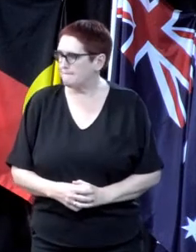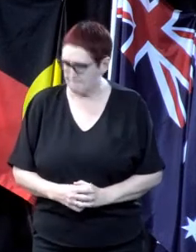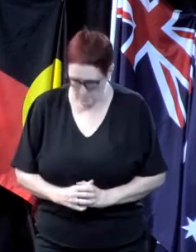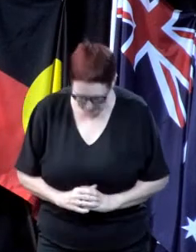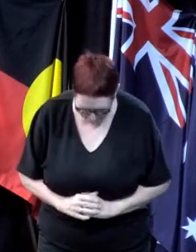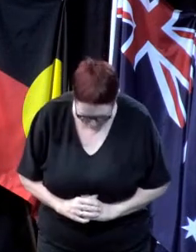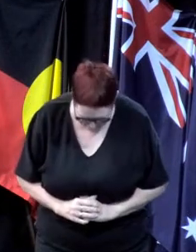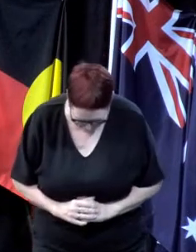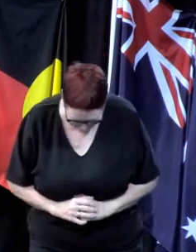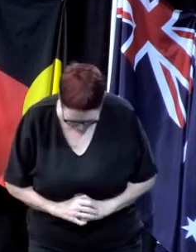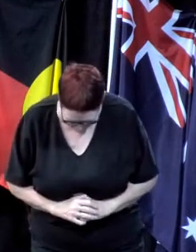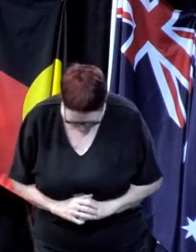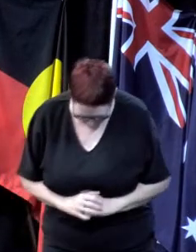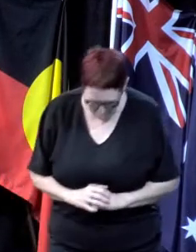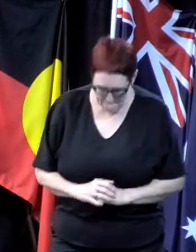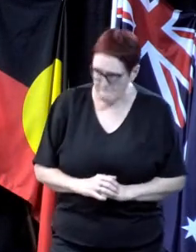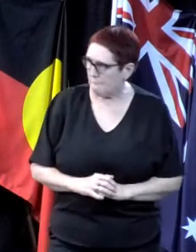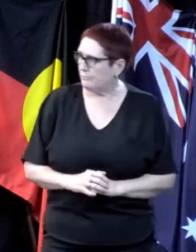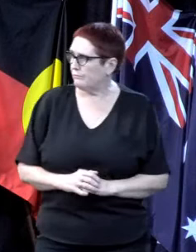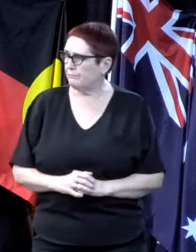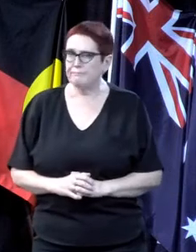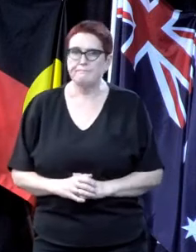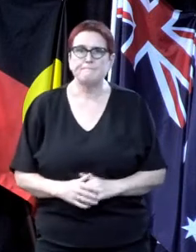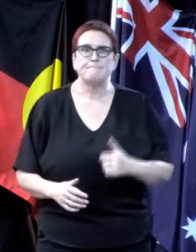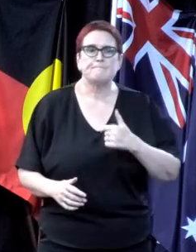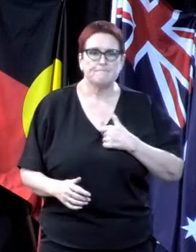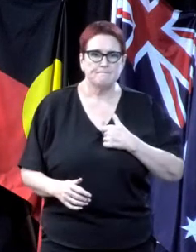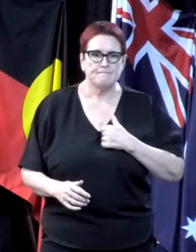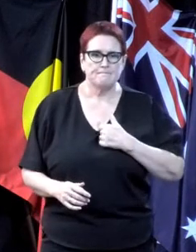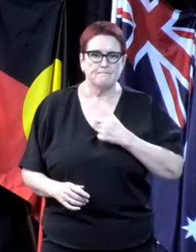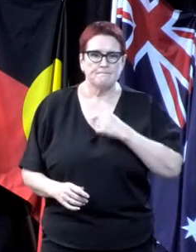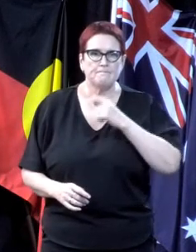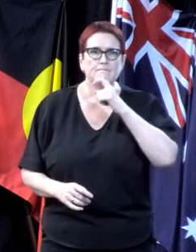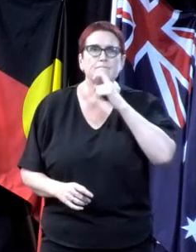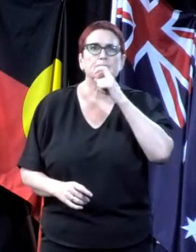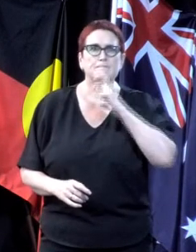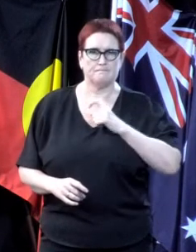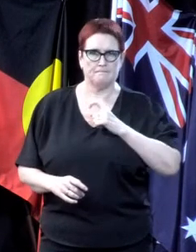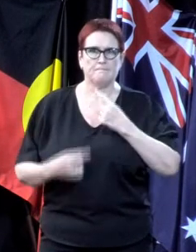I solemnly and sincerely. MR DALE: I solemnly and sincerely. Declare and affirm MR DALE: Declare and affirm